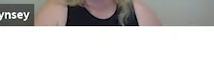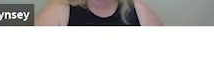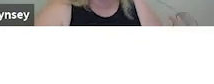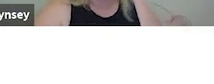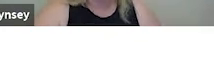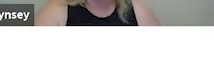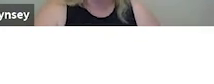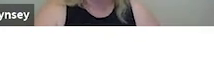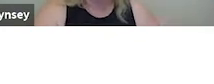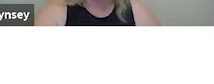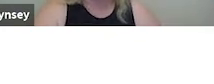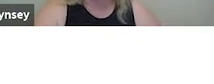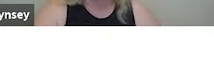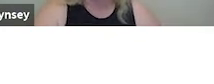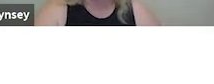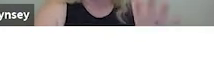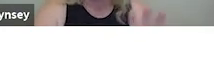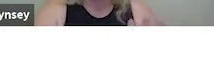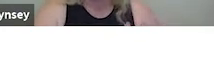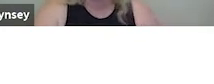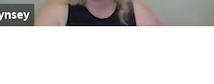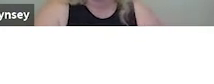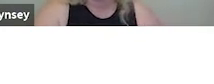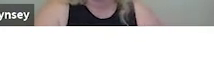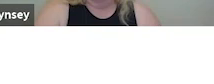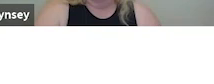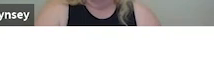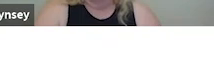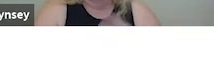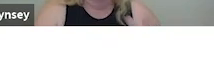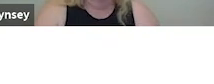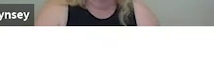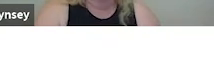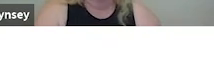present the information in all those ways, check in, engage understanding, through discussions,